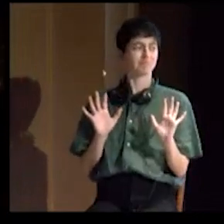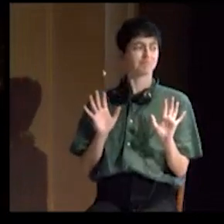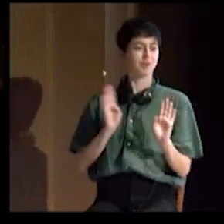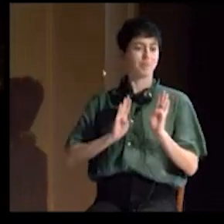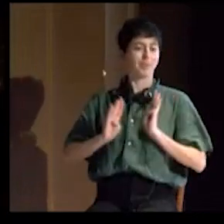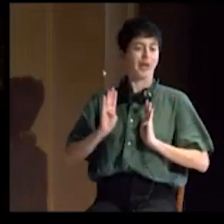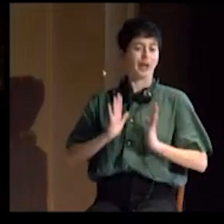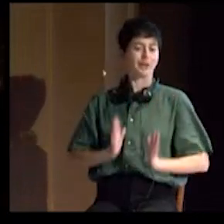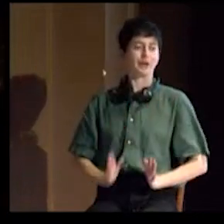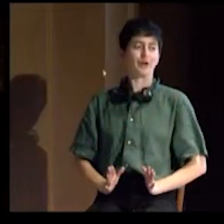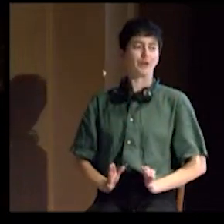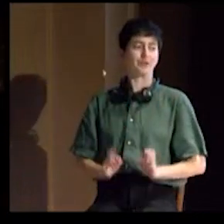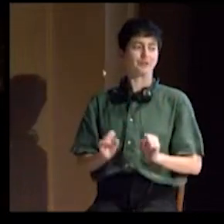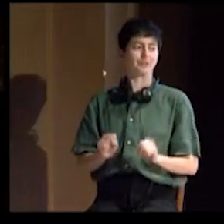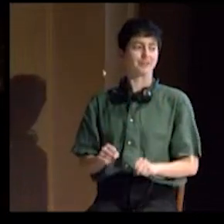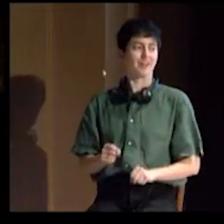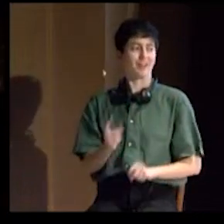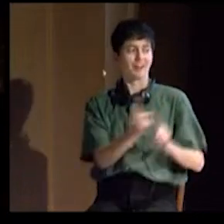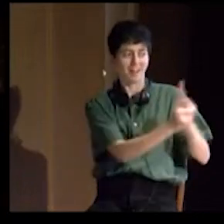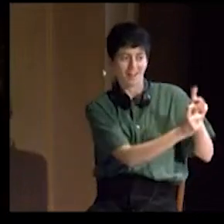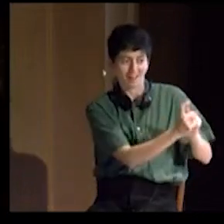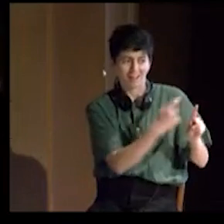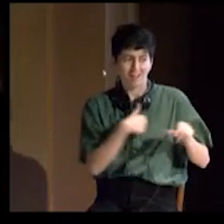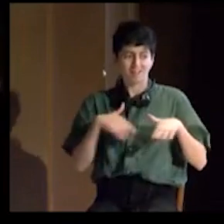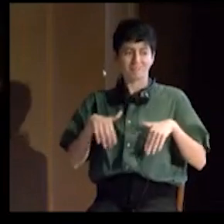To ask, you know. Don't be shy .